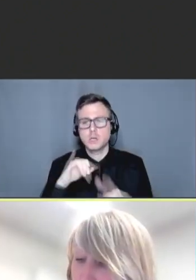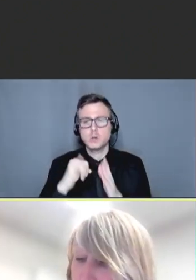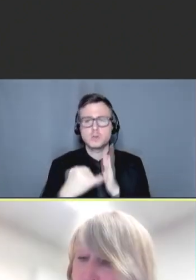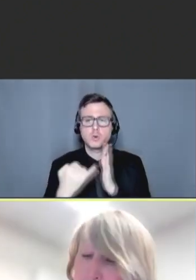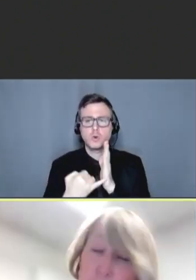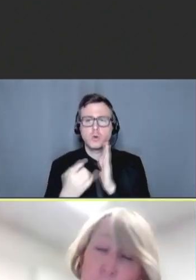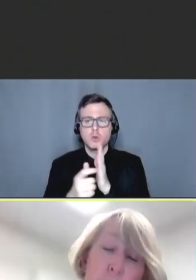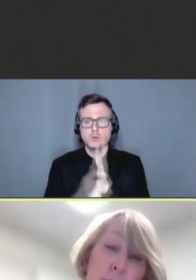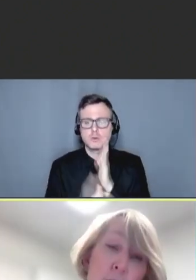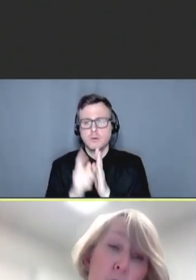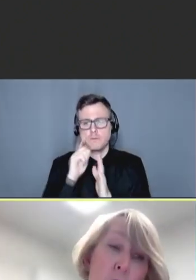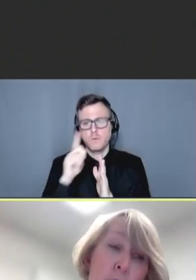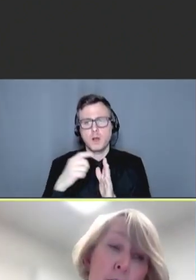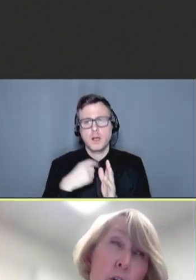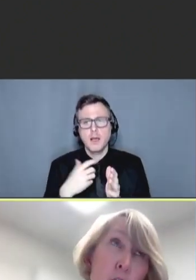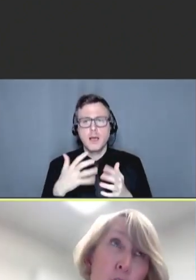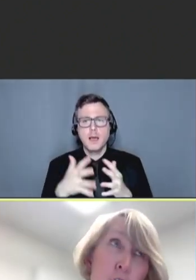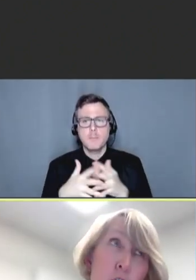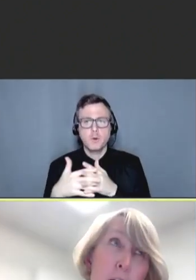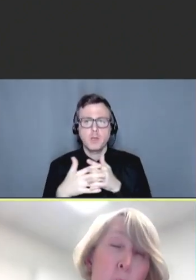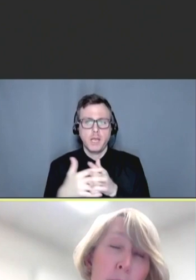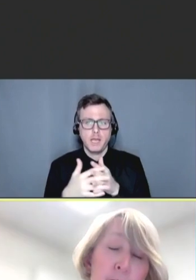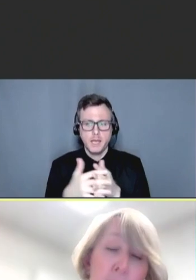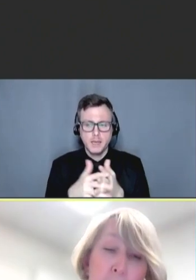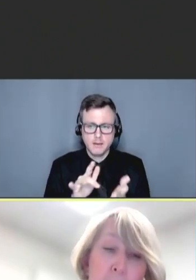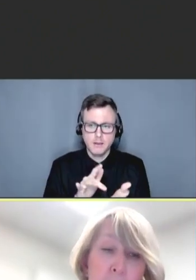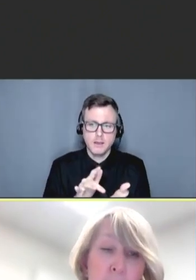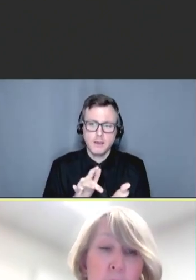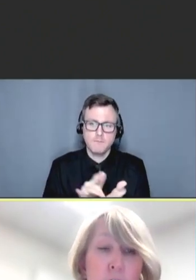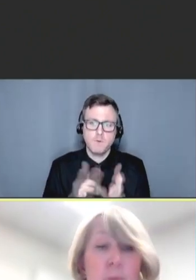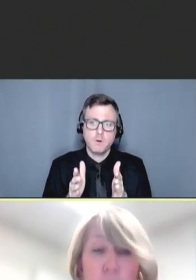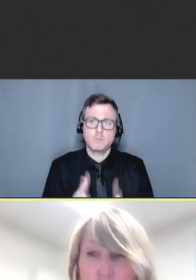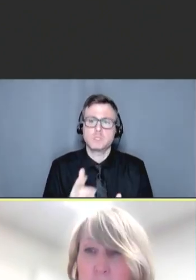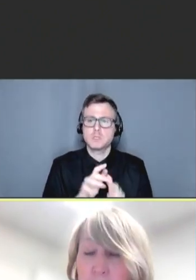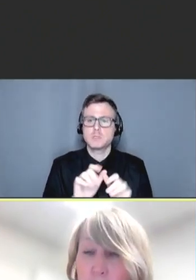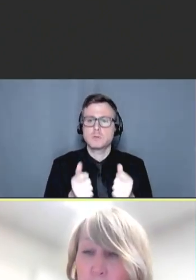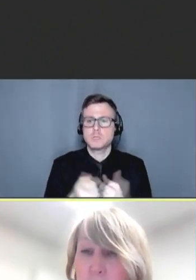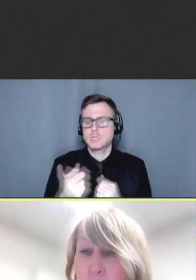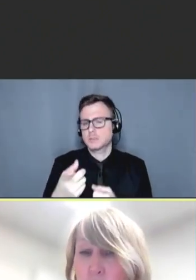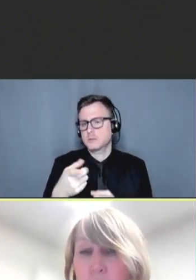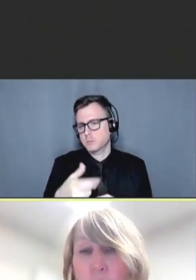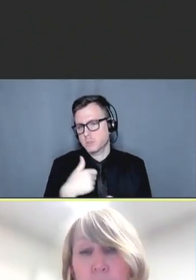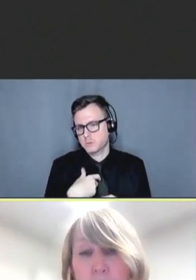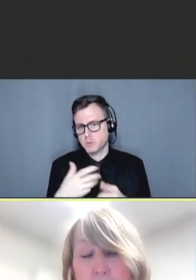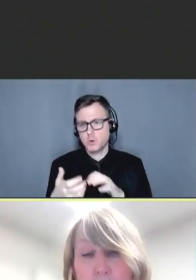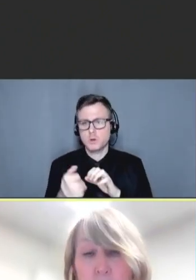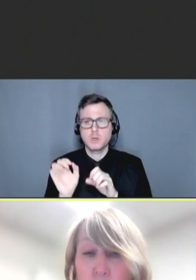And it's really an article to try to quantify the contributions of pharmacists during COVID-19.